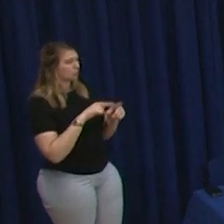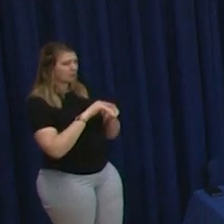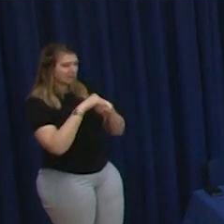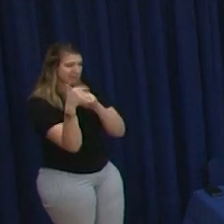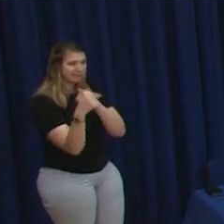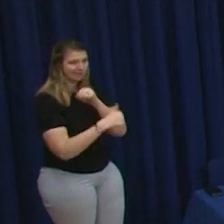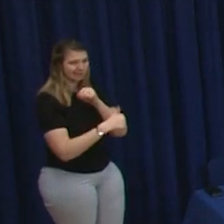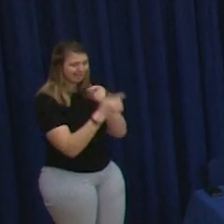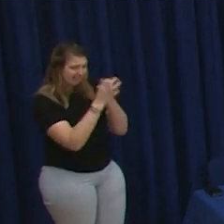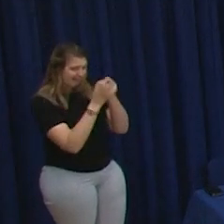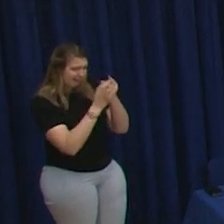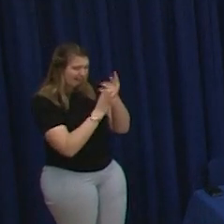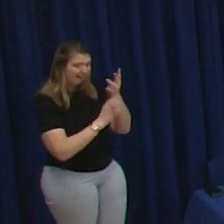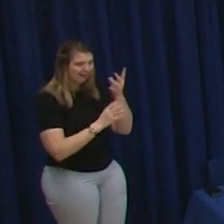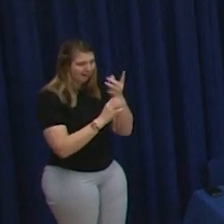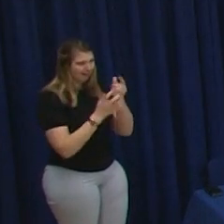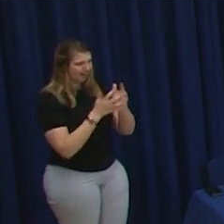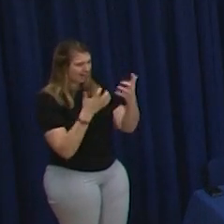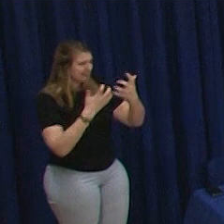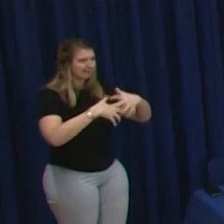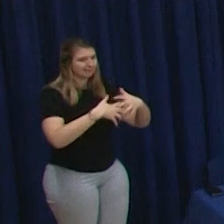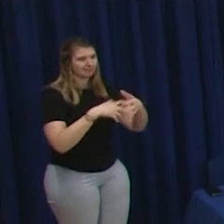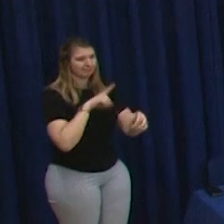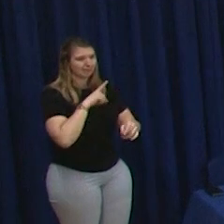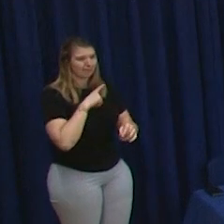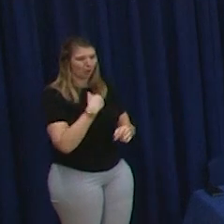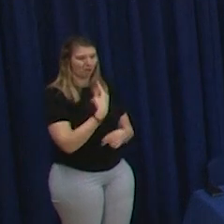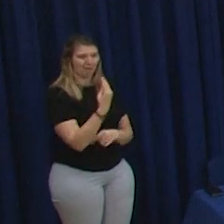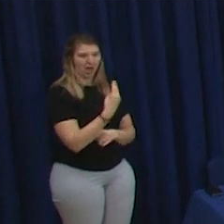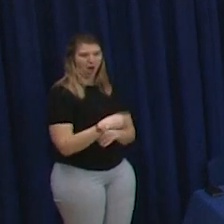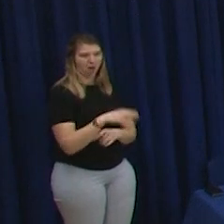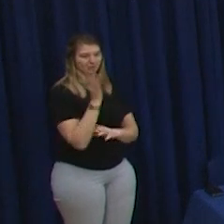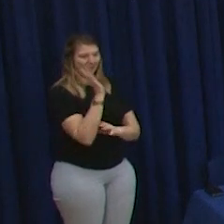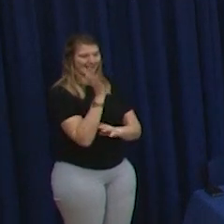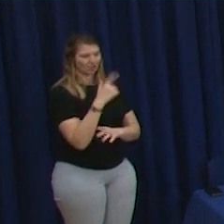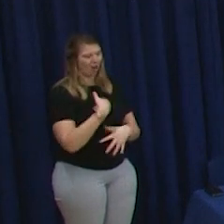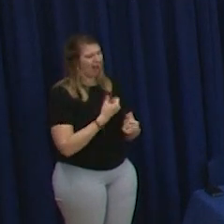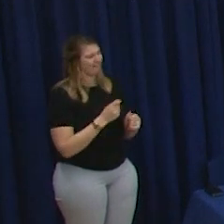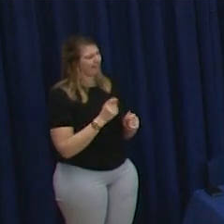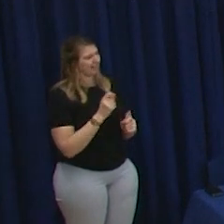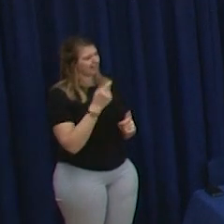because I actually, bizarrely for an arts lecturer I have quite a rational dare I say in mind,